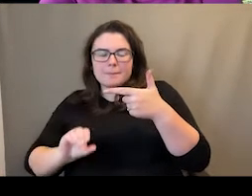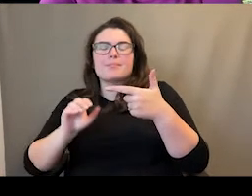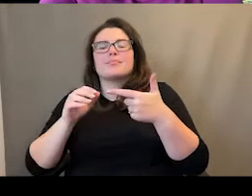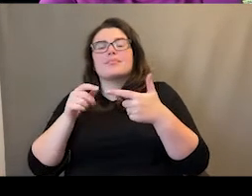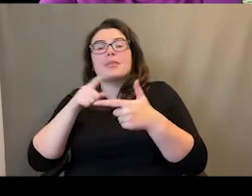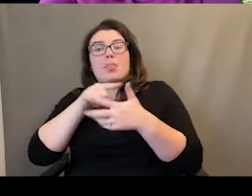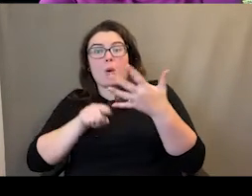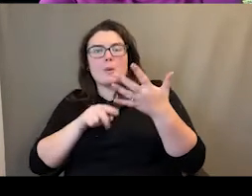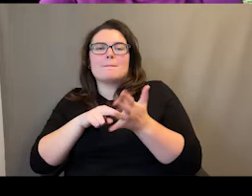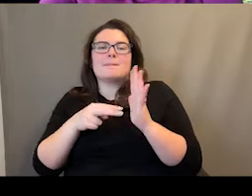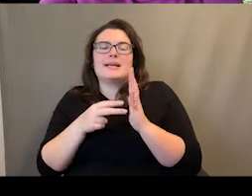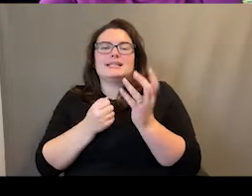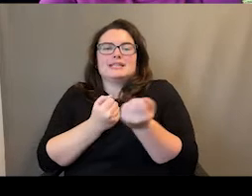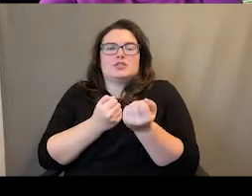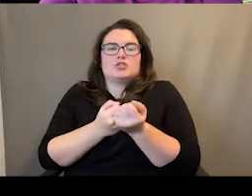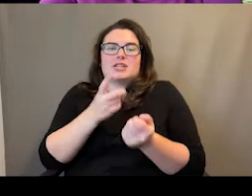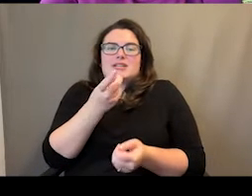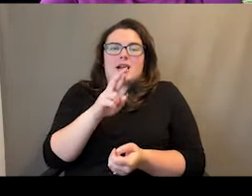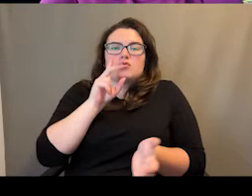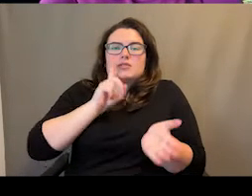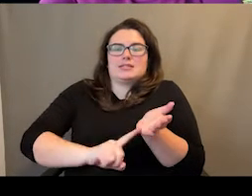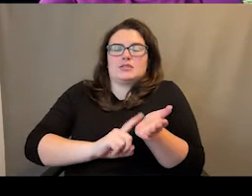Doctoral Dissertation Research improvement grants,